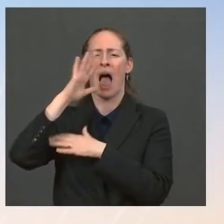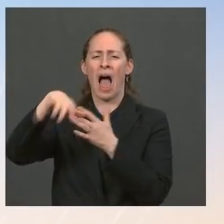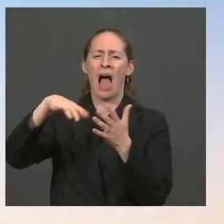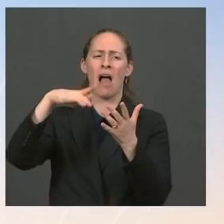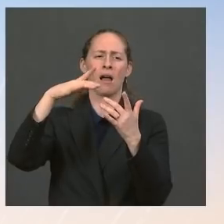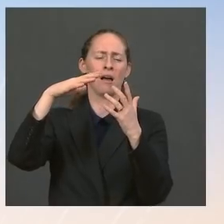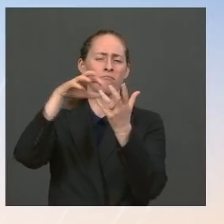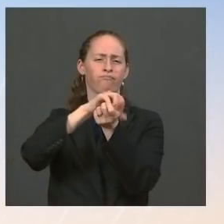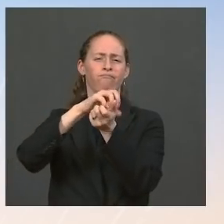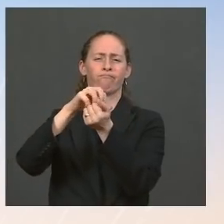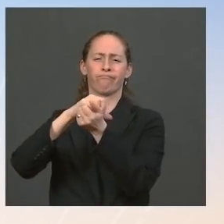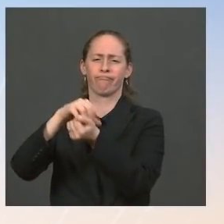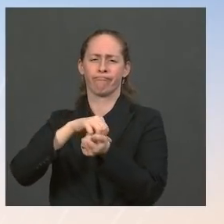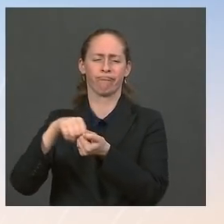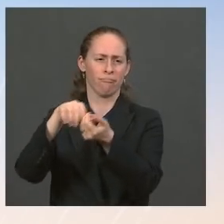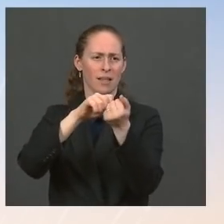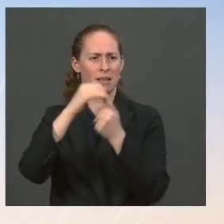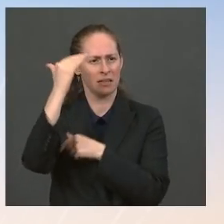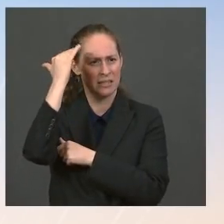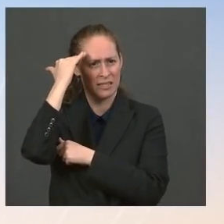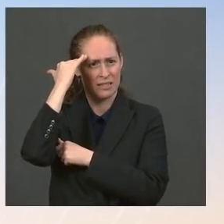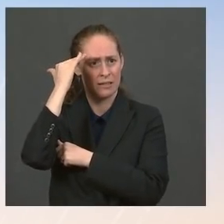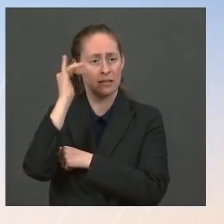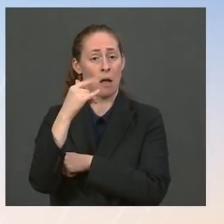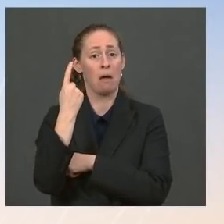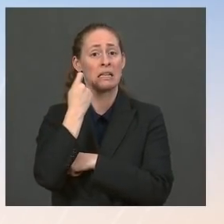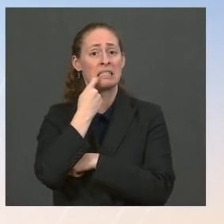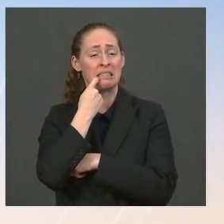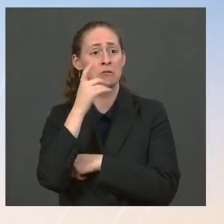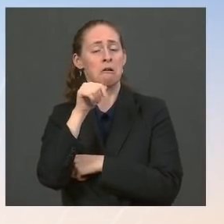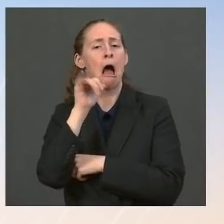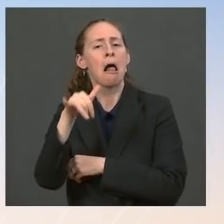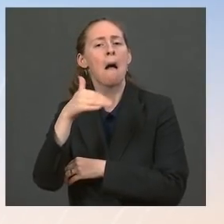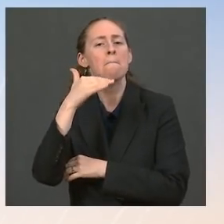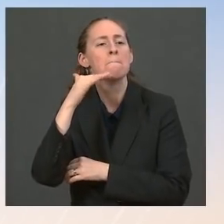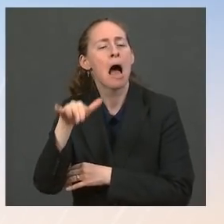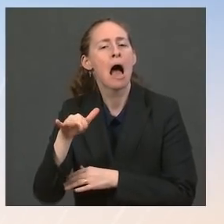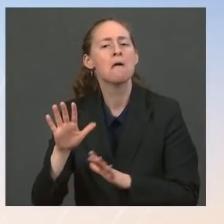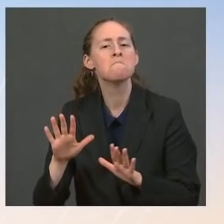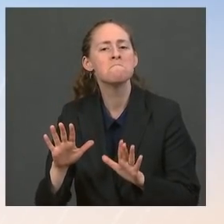and we made a determination based on the legal standards and the facts that, in fact,